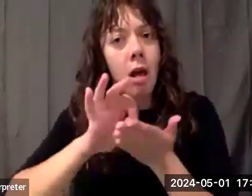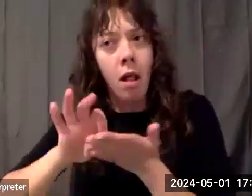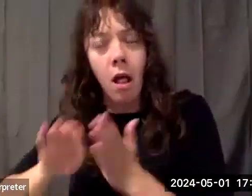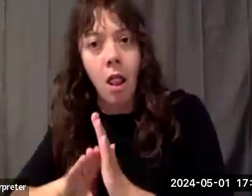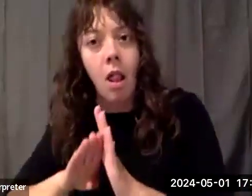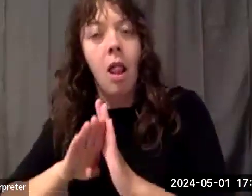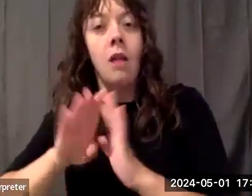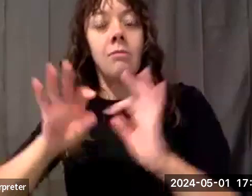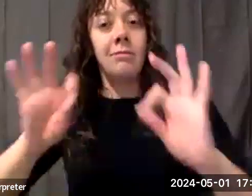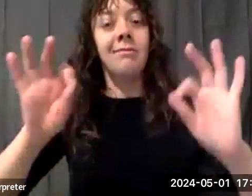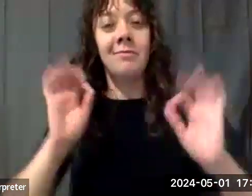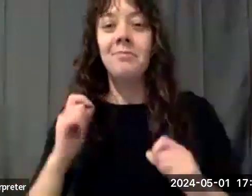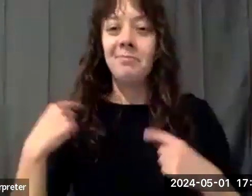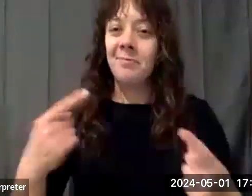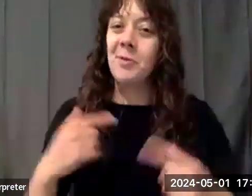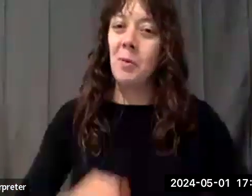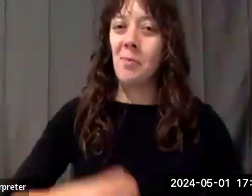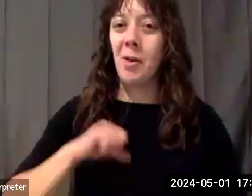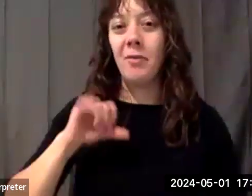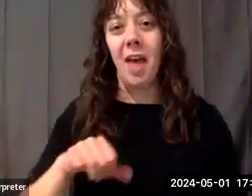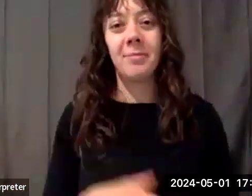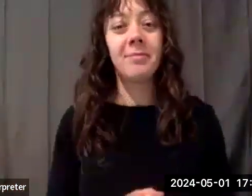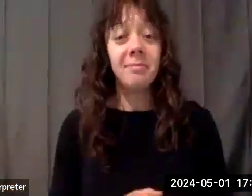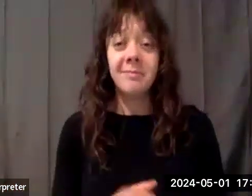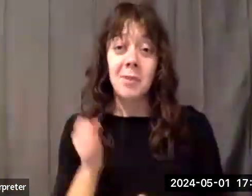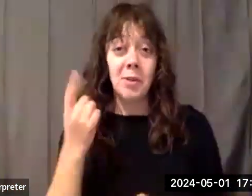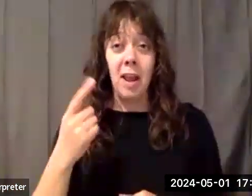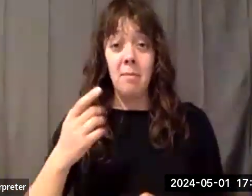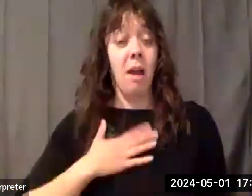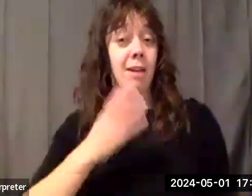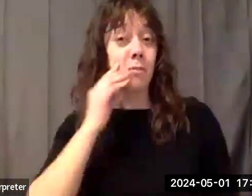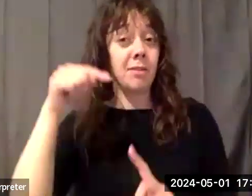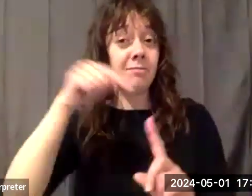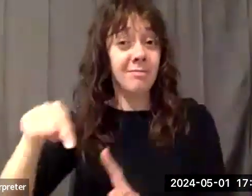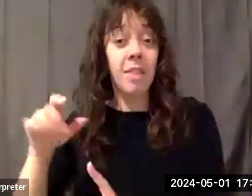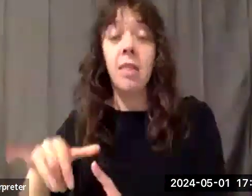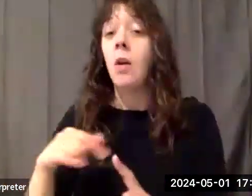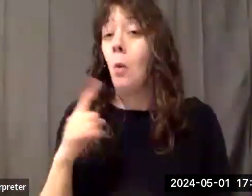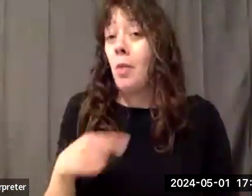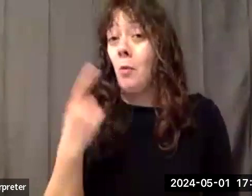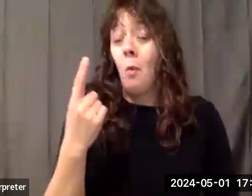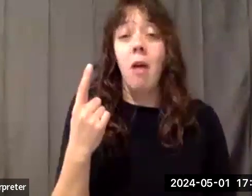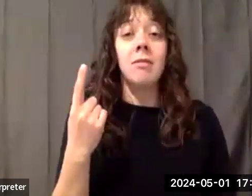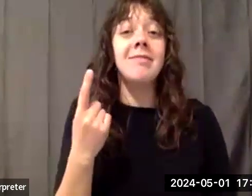And of course, my story is only one piece of OHP and only one experience and I'll share, we will continue